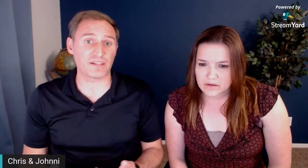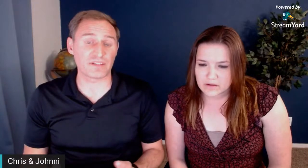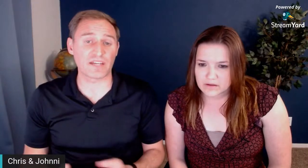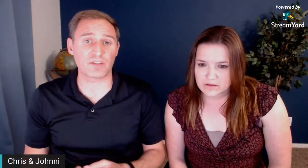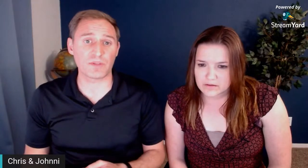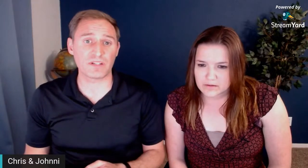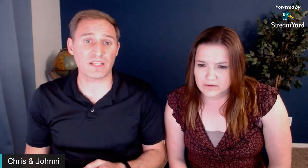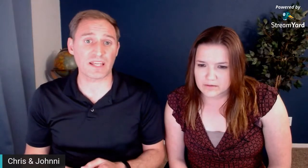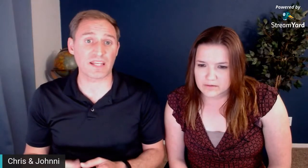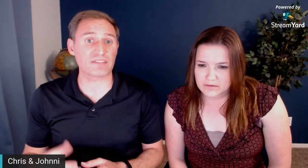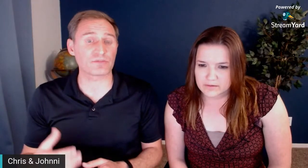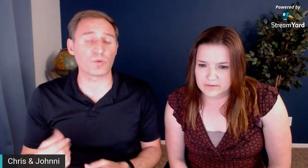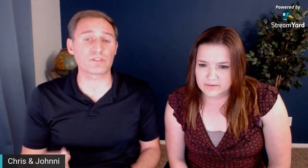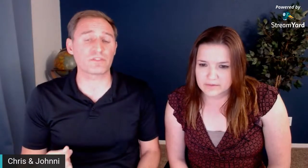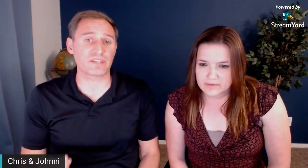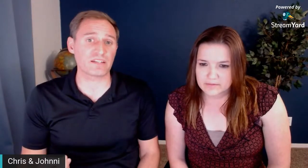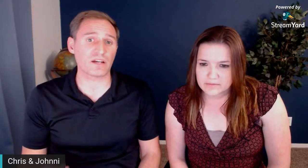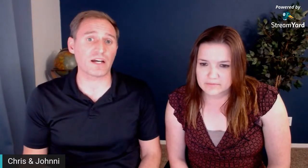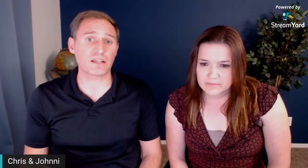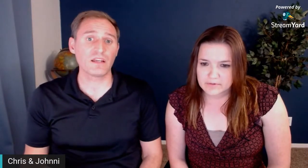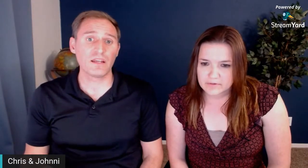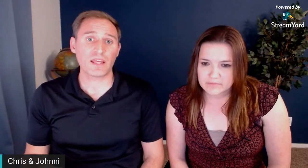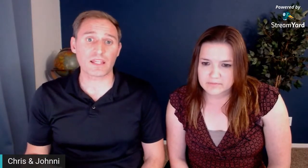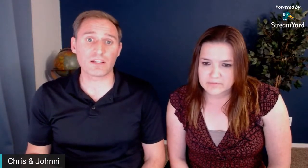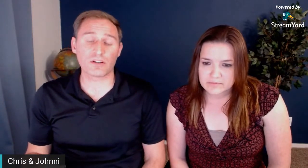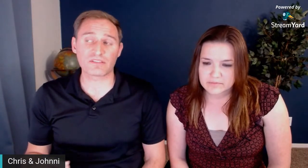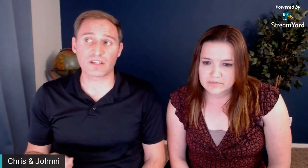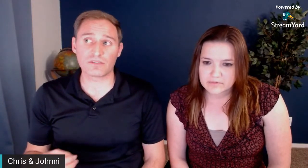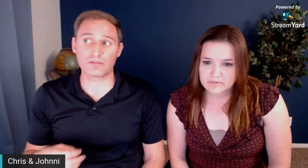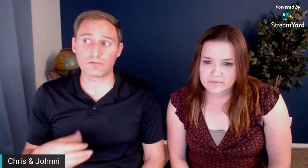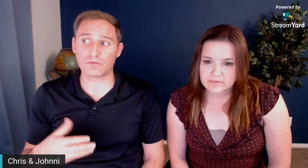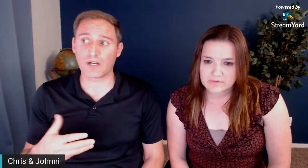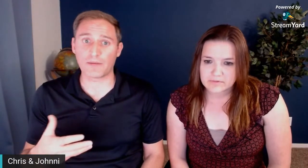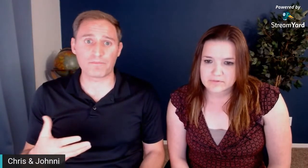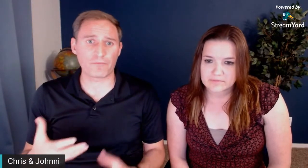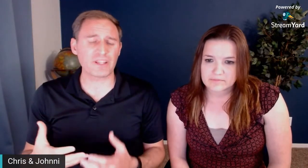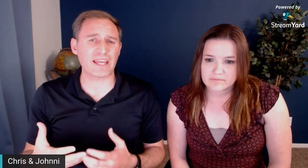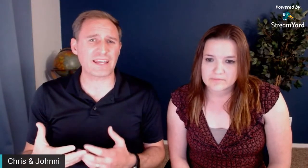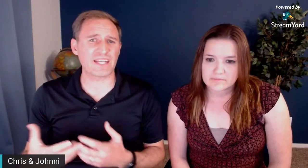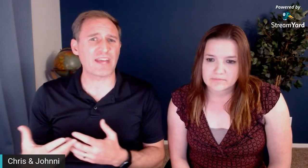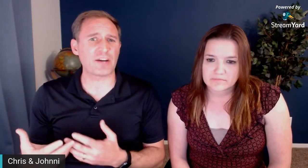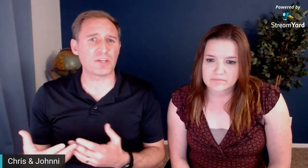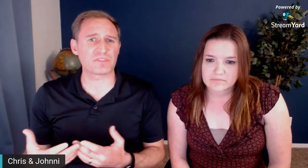the deaf community and he has a wonderful ted talk and he goes into really kind of how he was